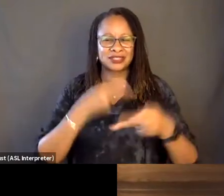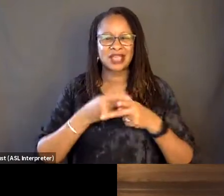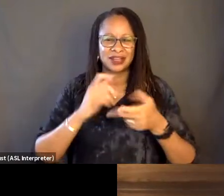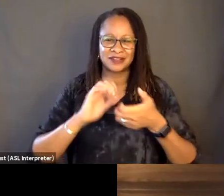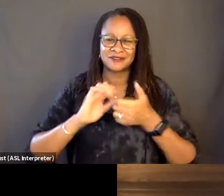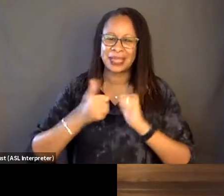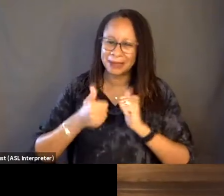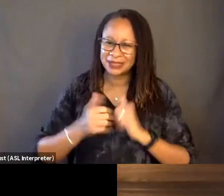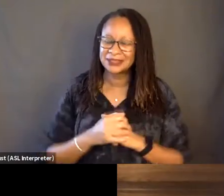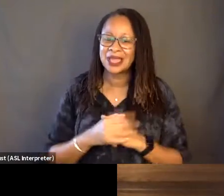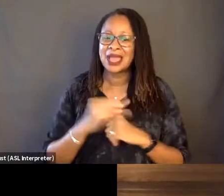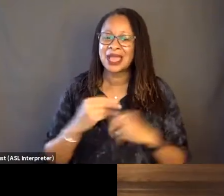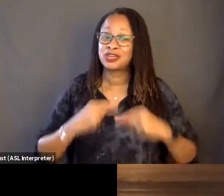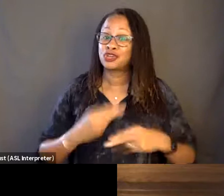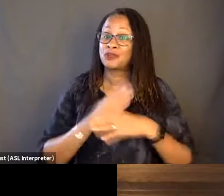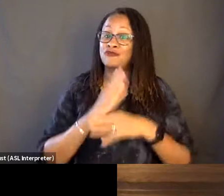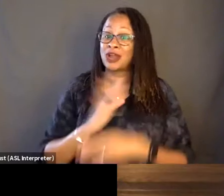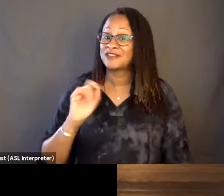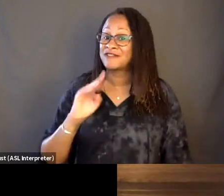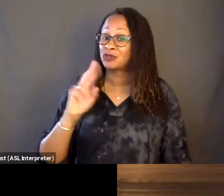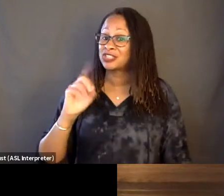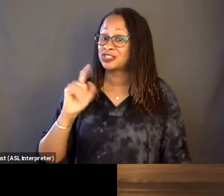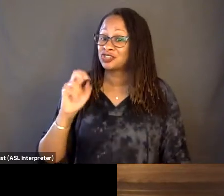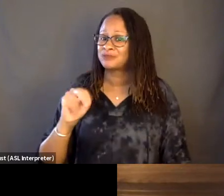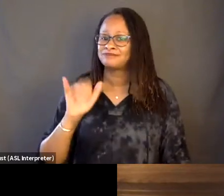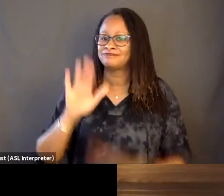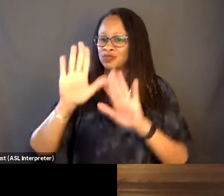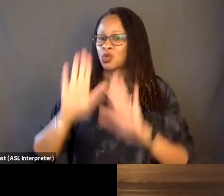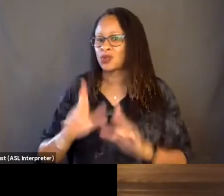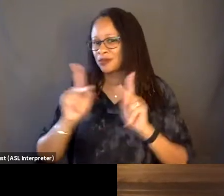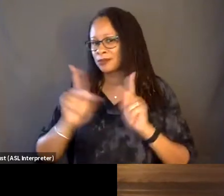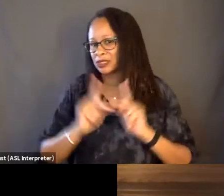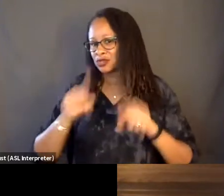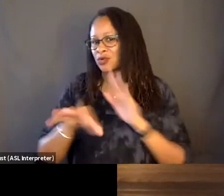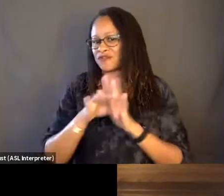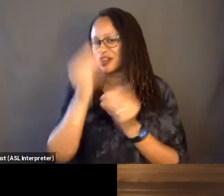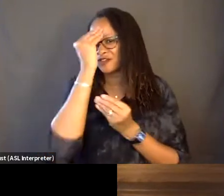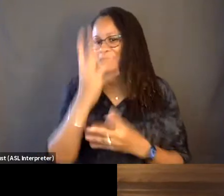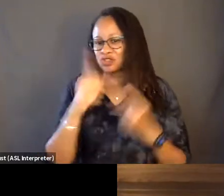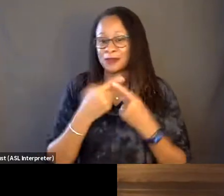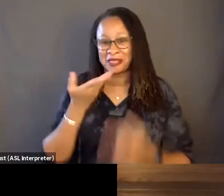And the Human Rights Foundation is a wonderful place to go to find information about this.